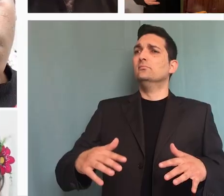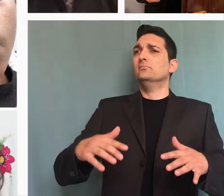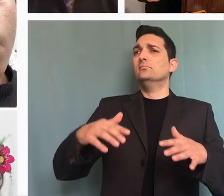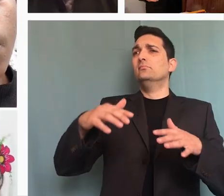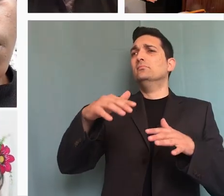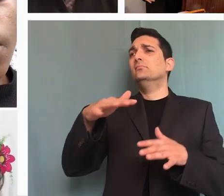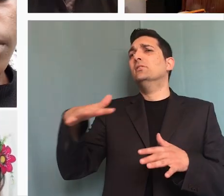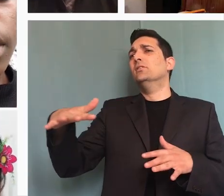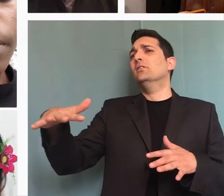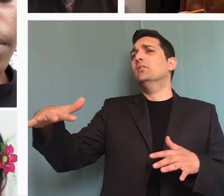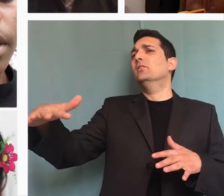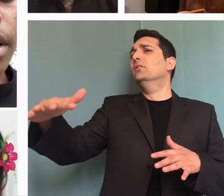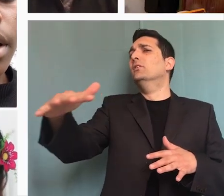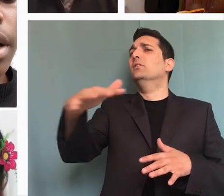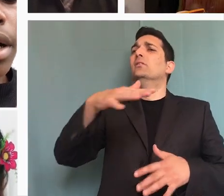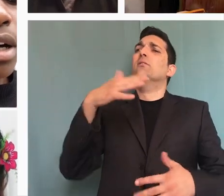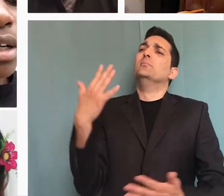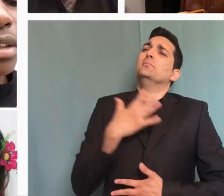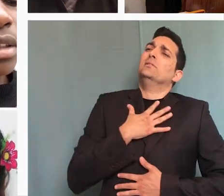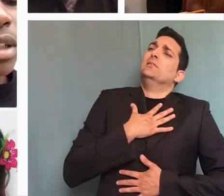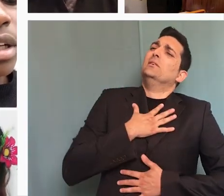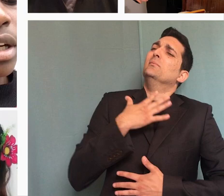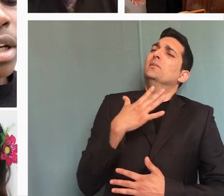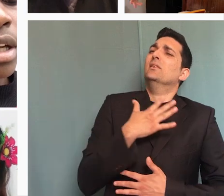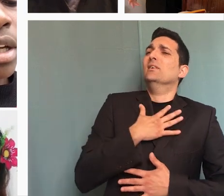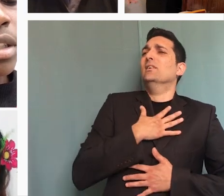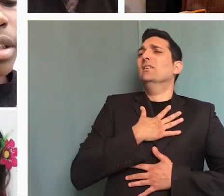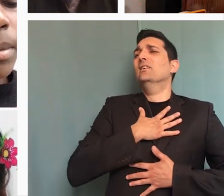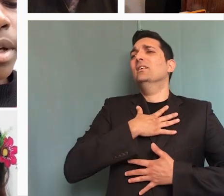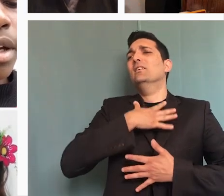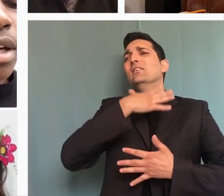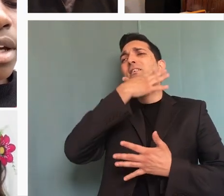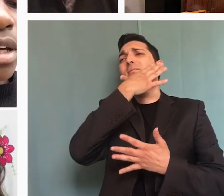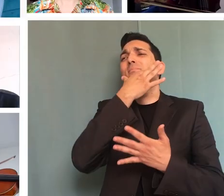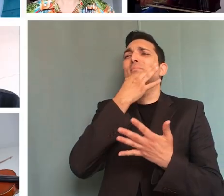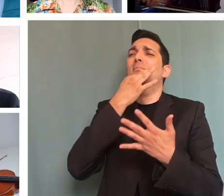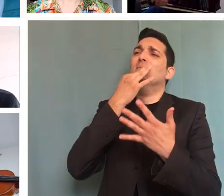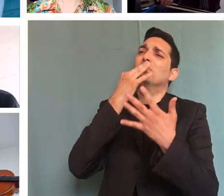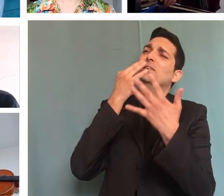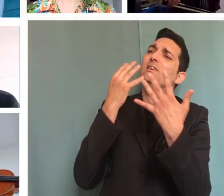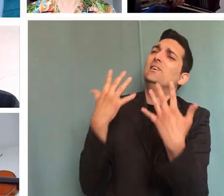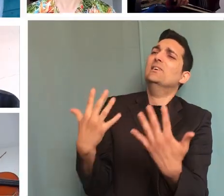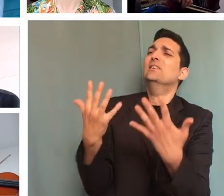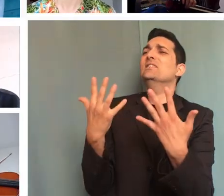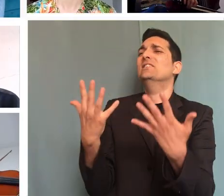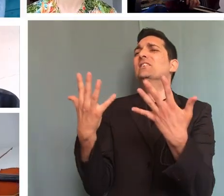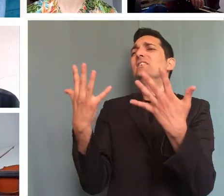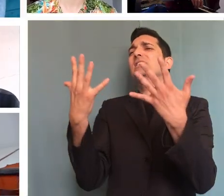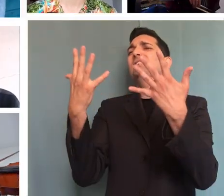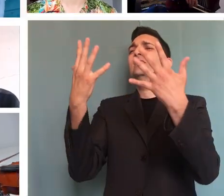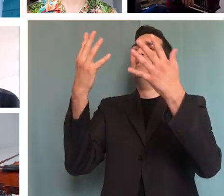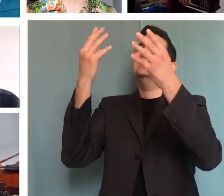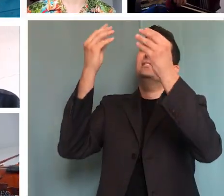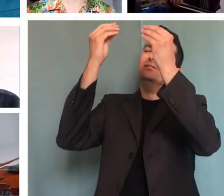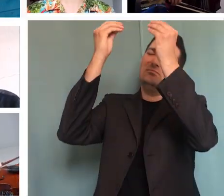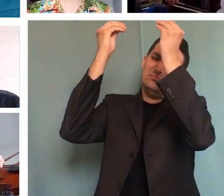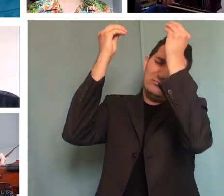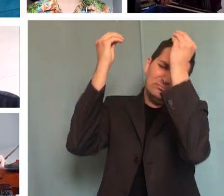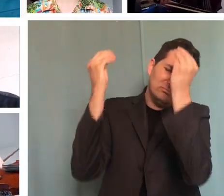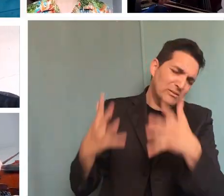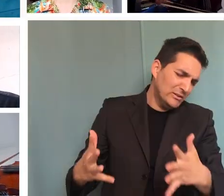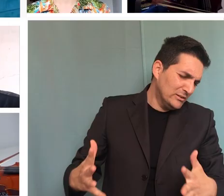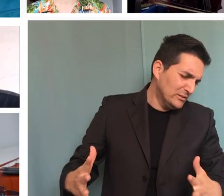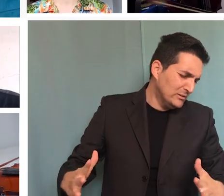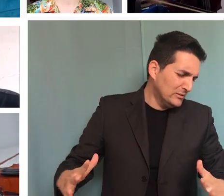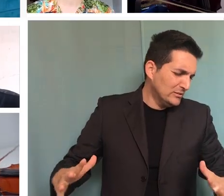Oh my homeland so beautiful and lost!